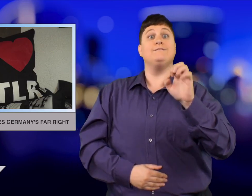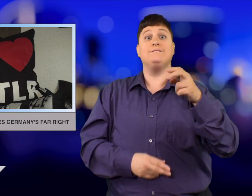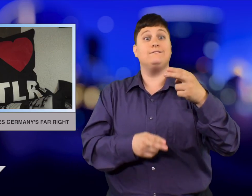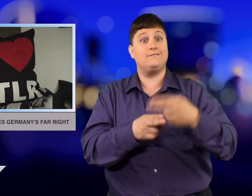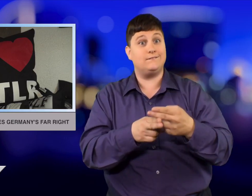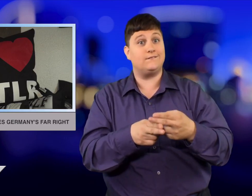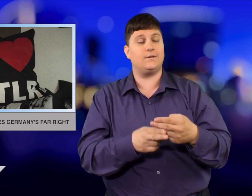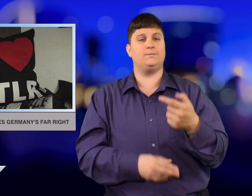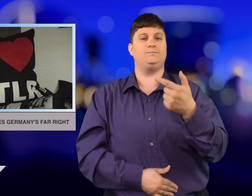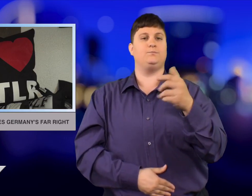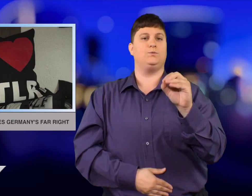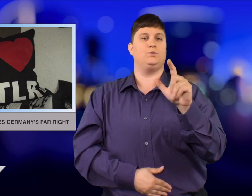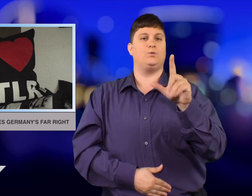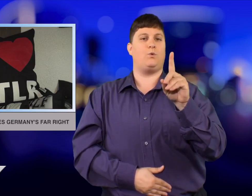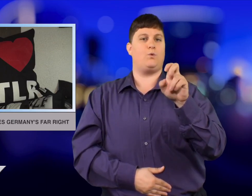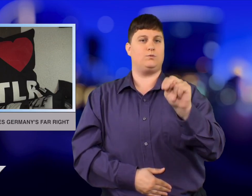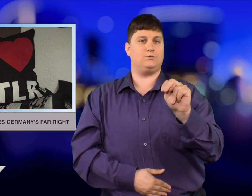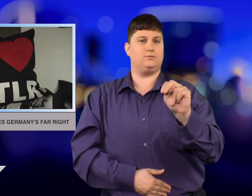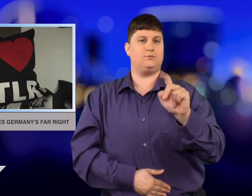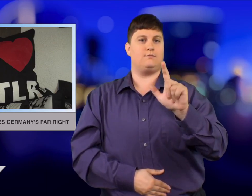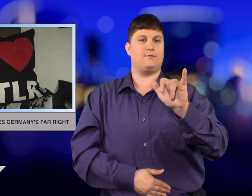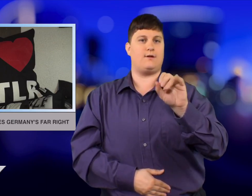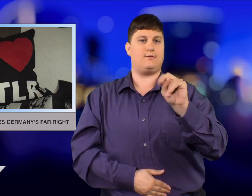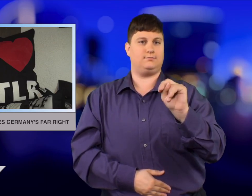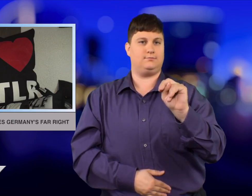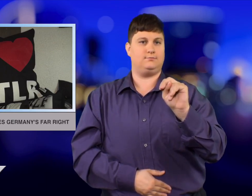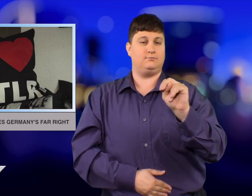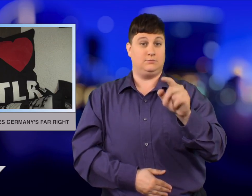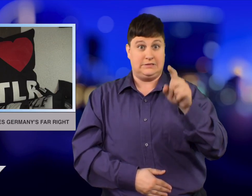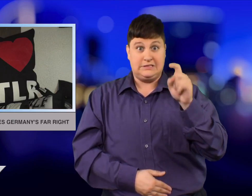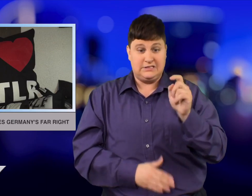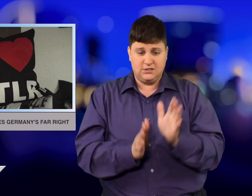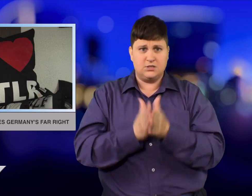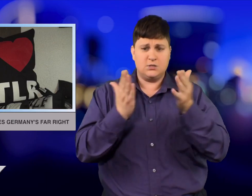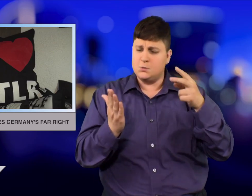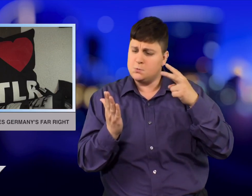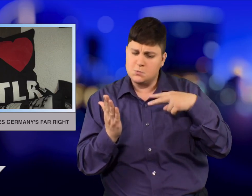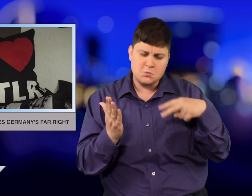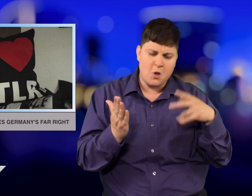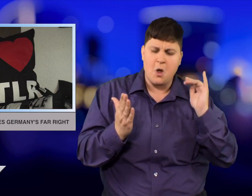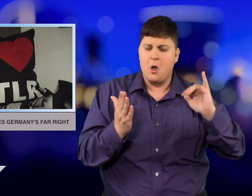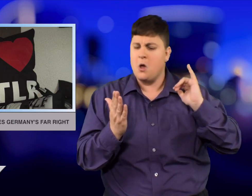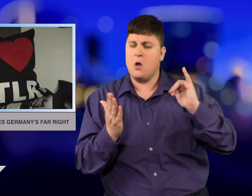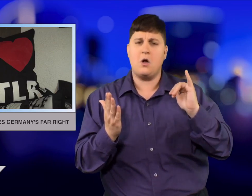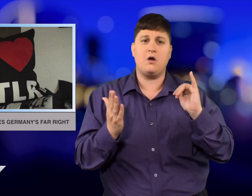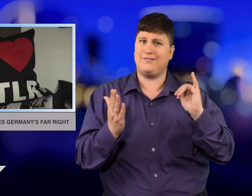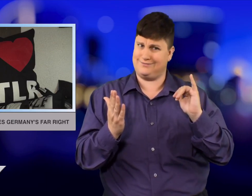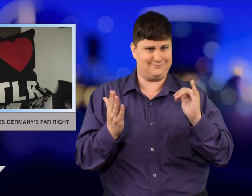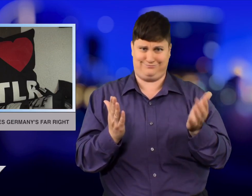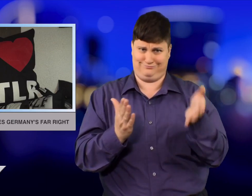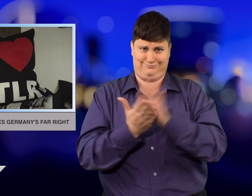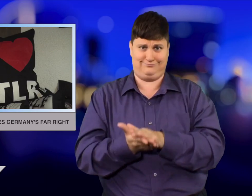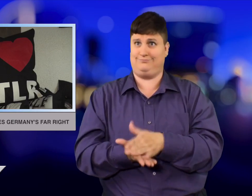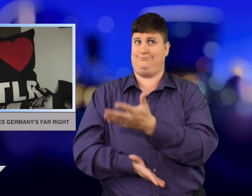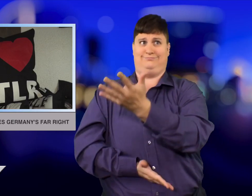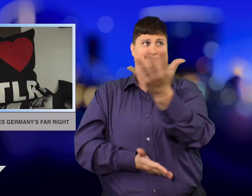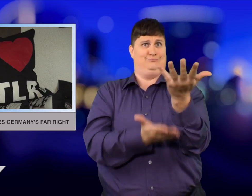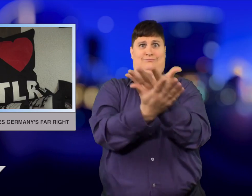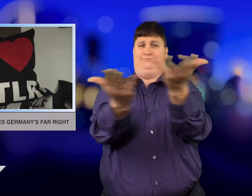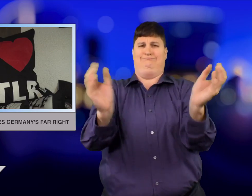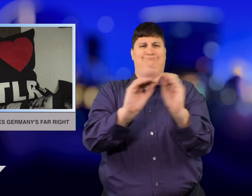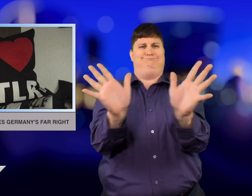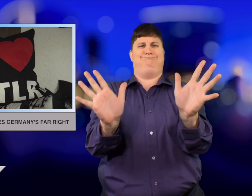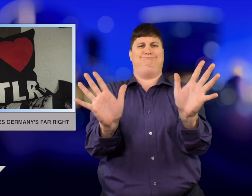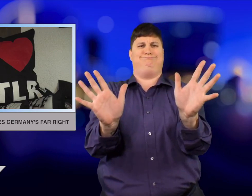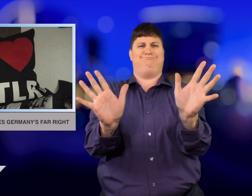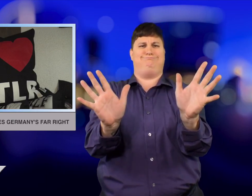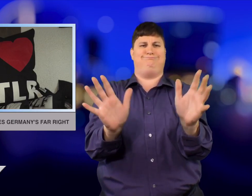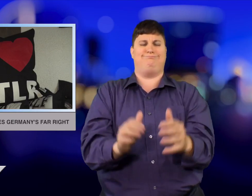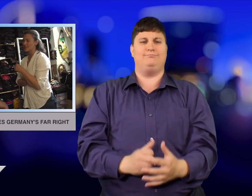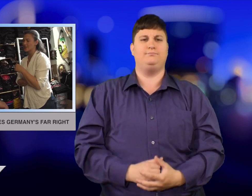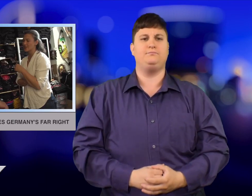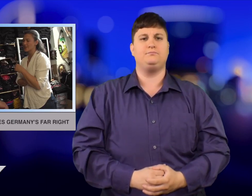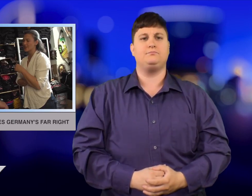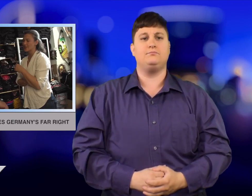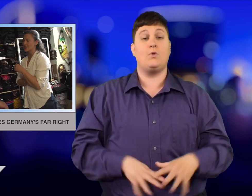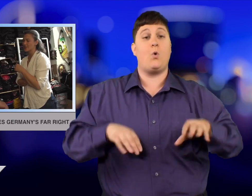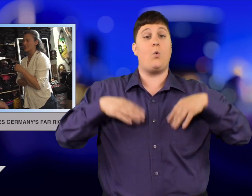It's called the "Golden Lion" and you don't need a menu to see what this place is all about.